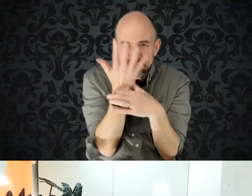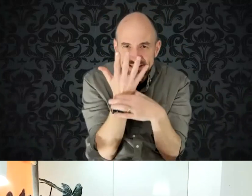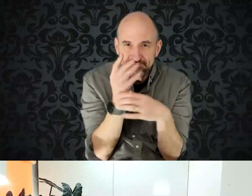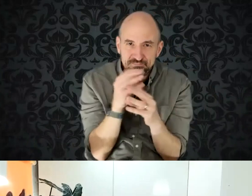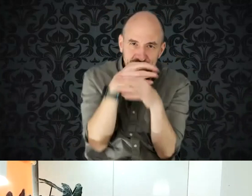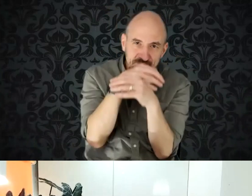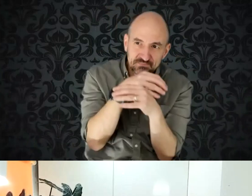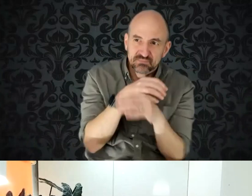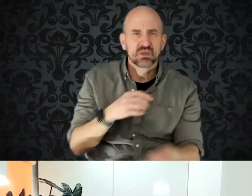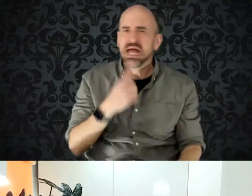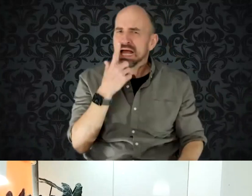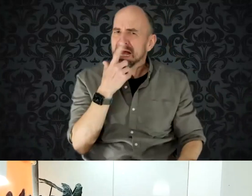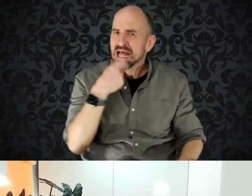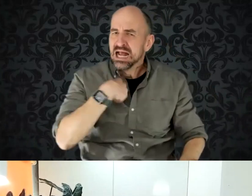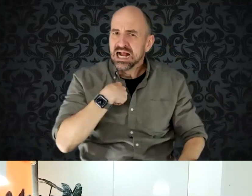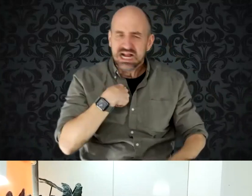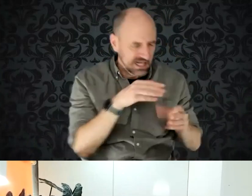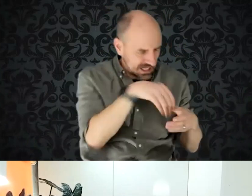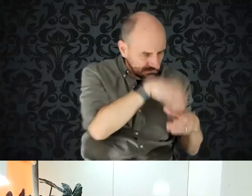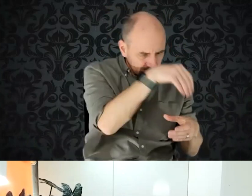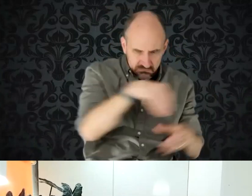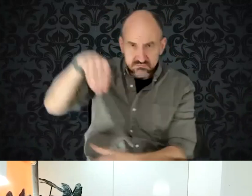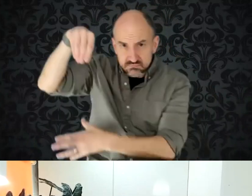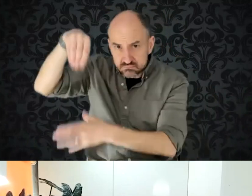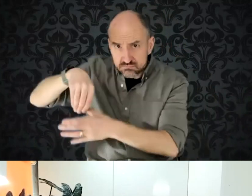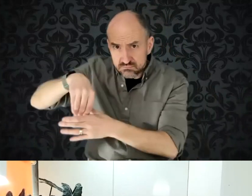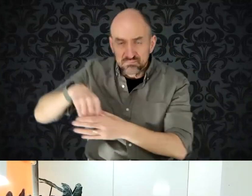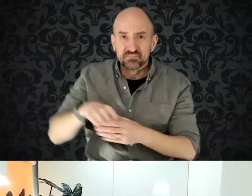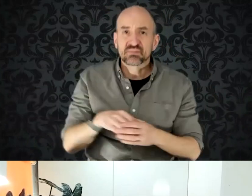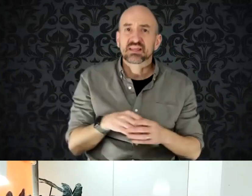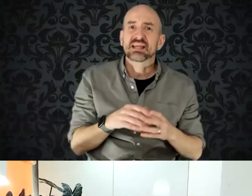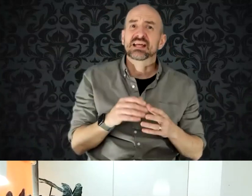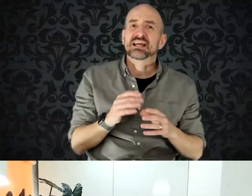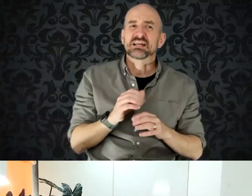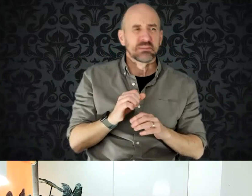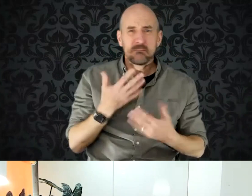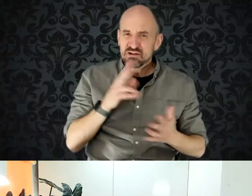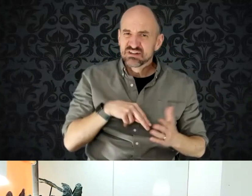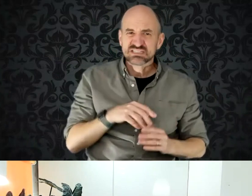things that you can do, but the main thing is just to continue doing it. MICHELLE WILLIAMS: